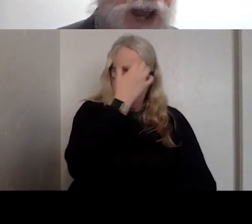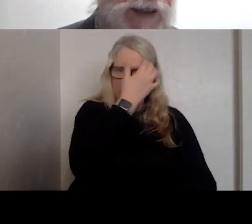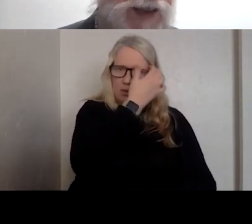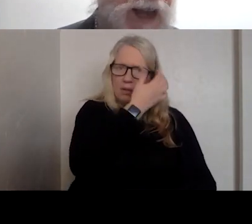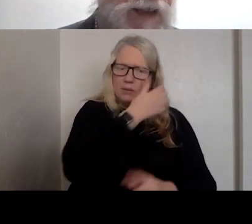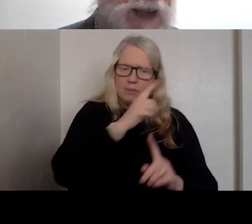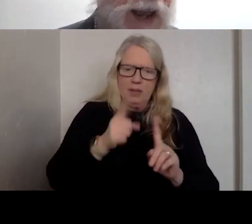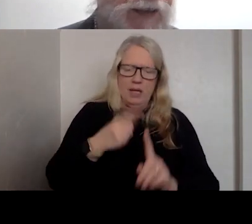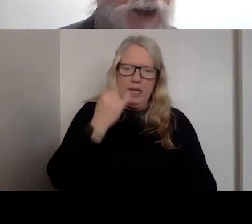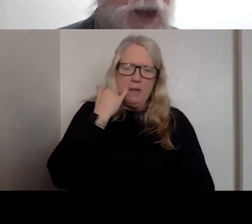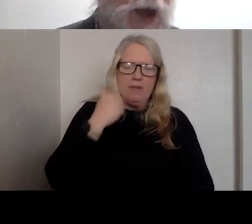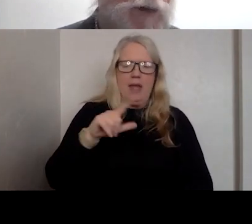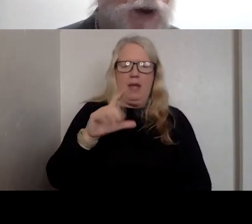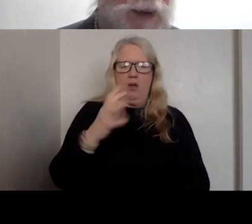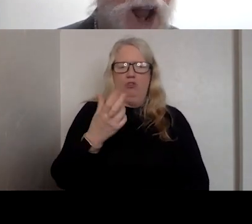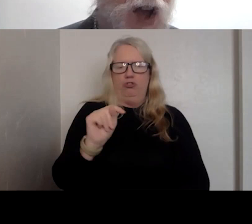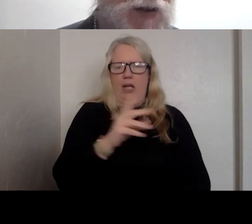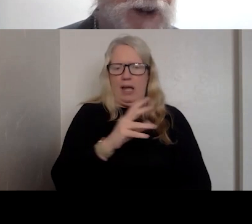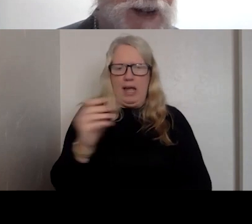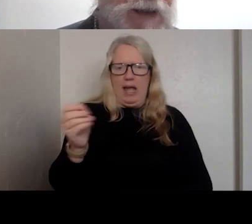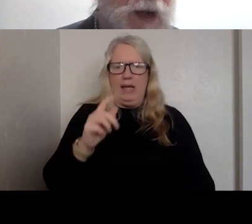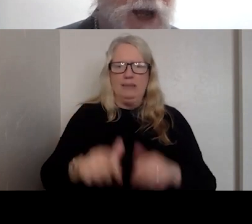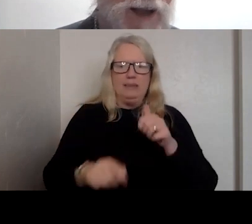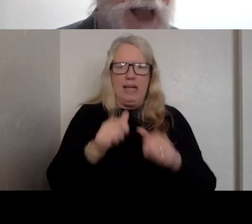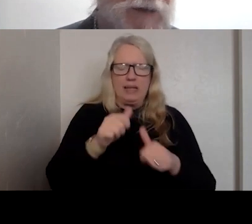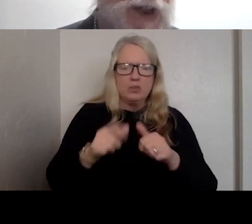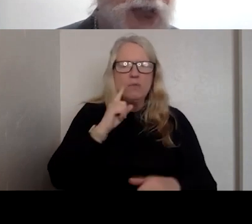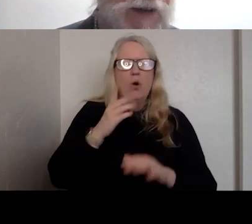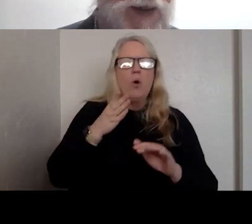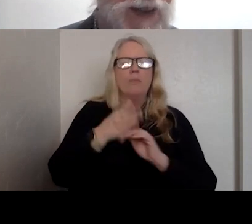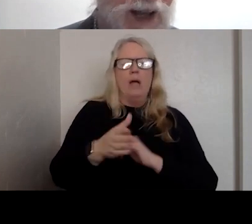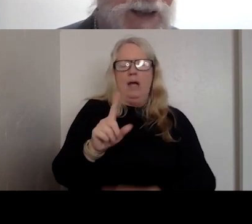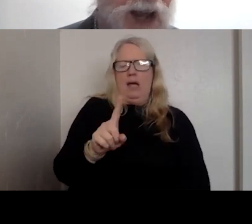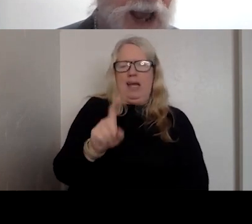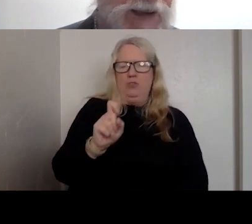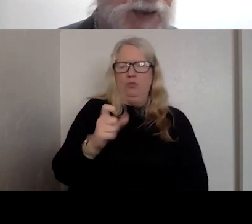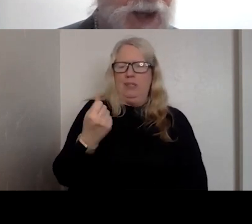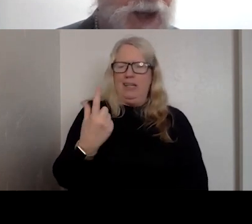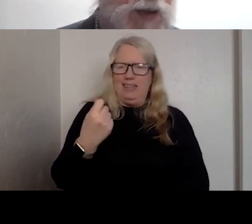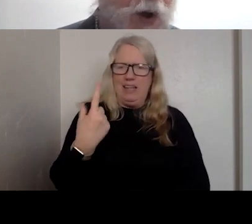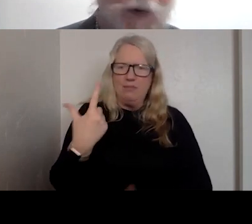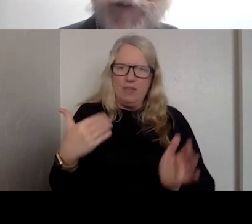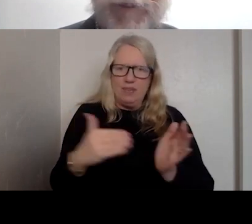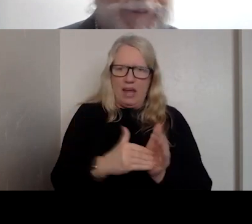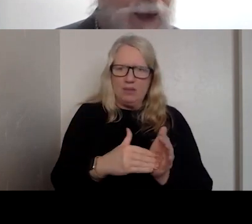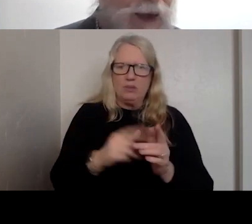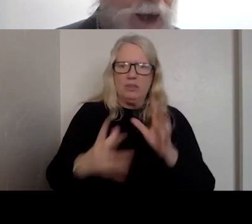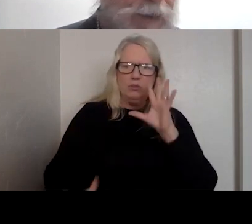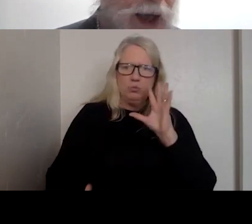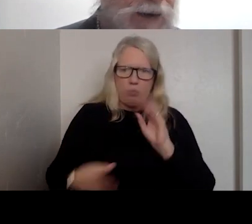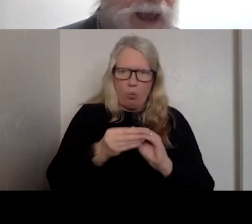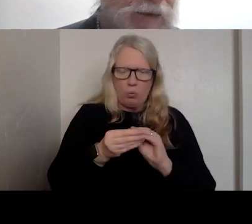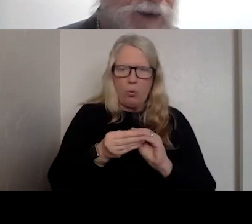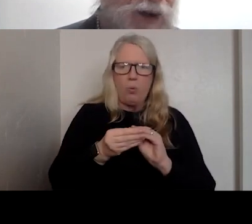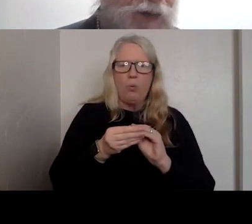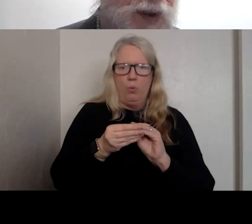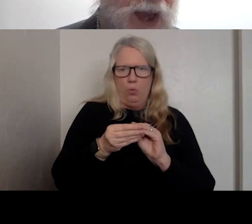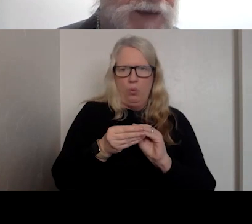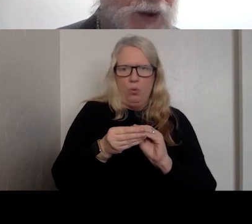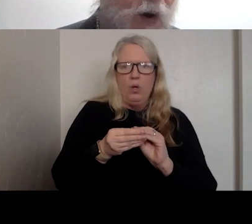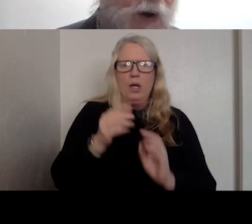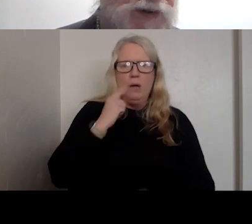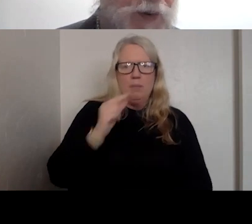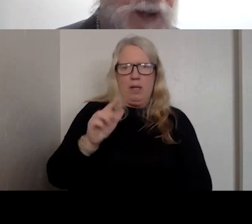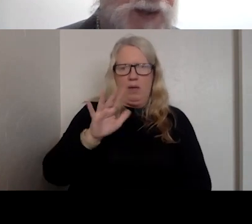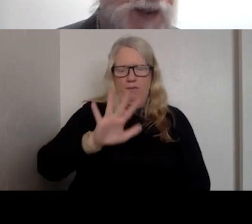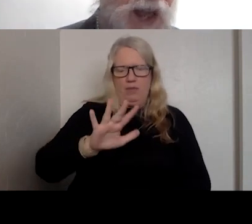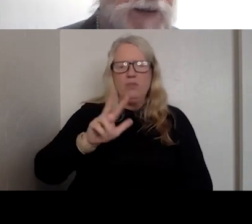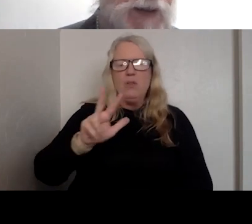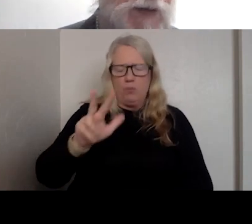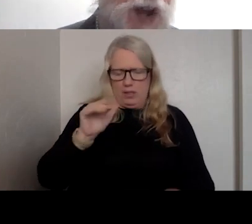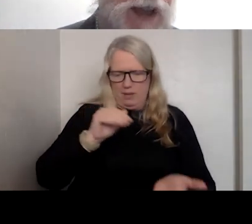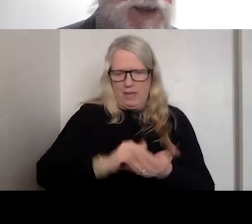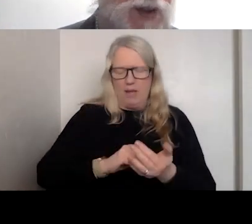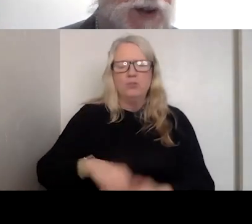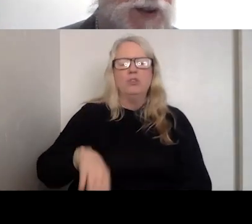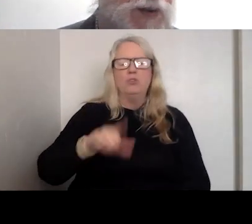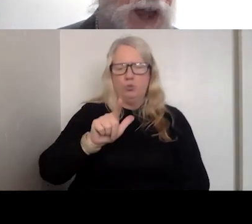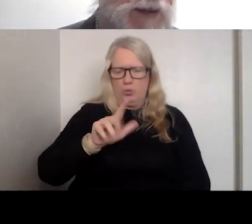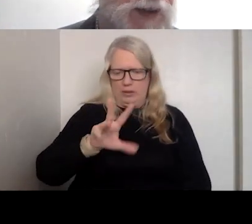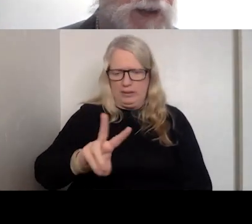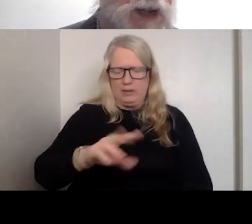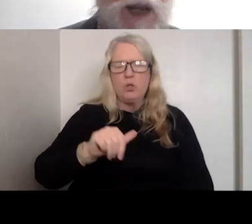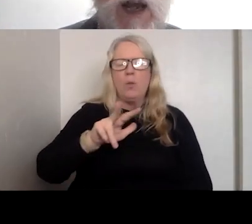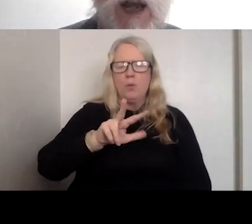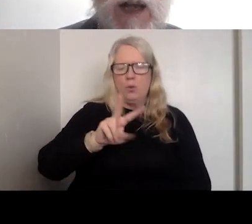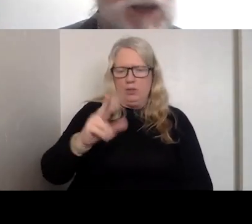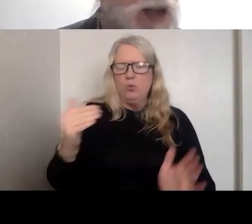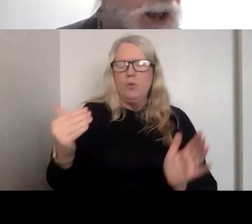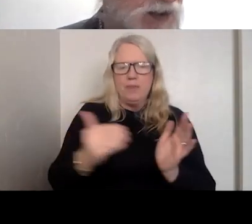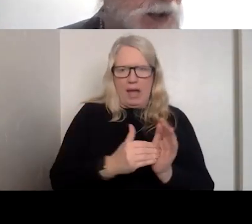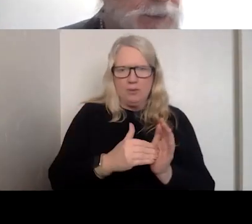IS AND 11,000 CONTACTS TOTAL. 26,000 CHATS AND 32,000 TEXTS.